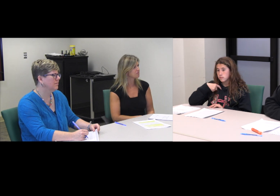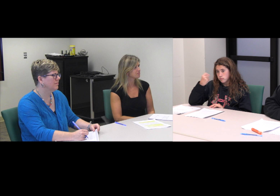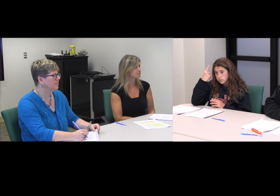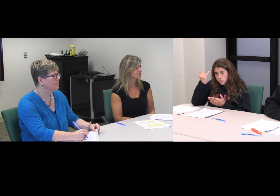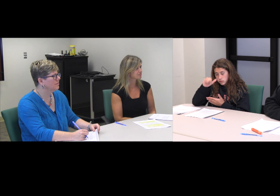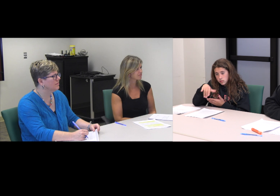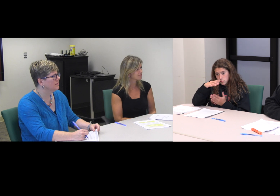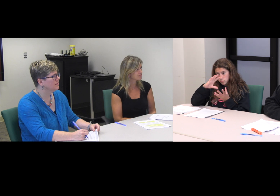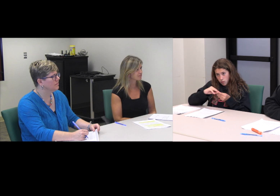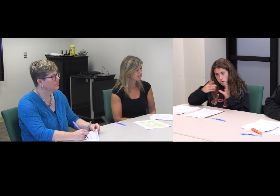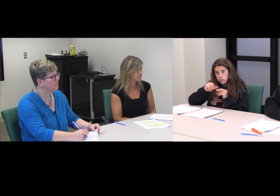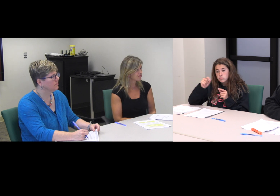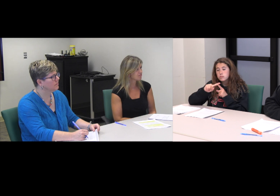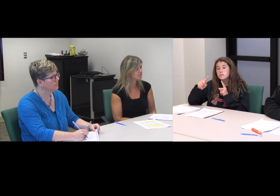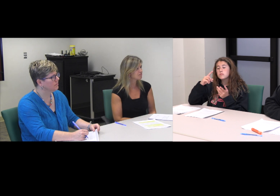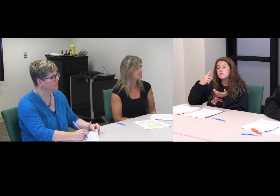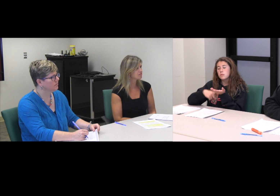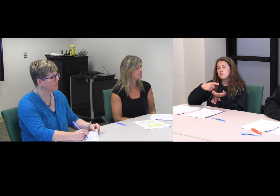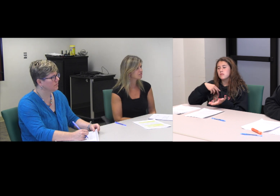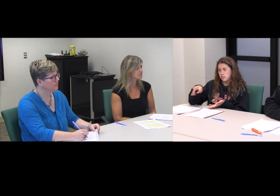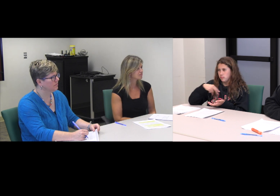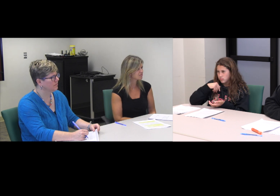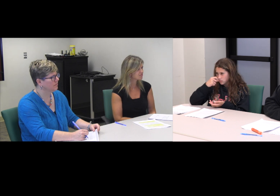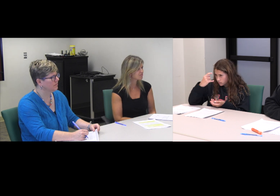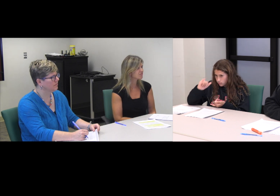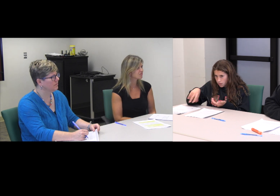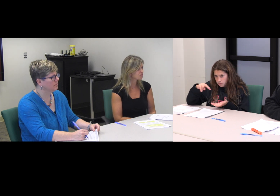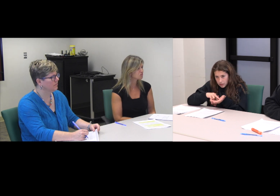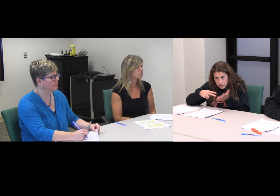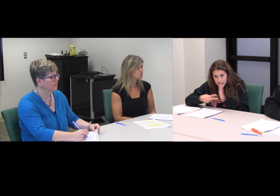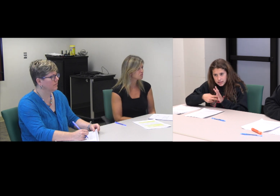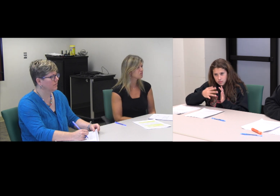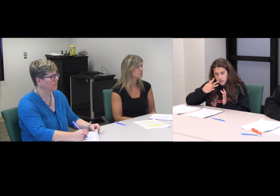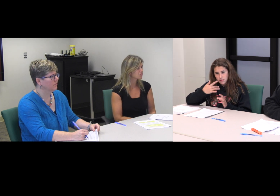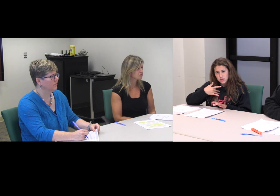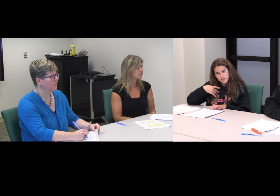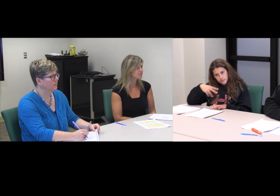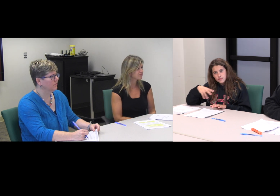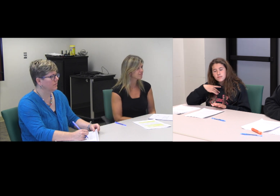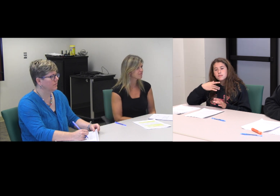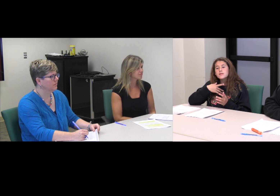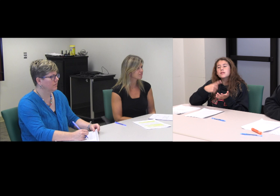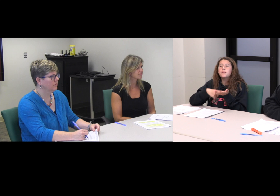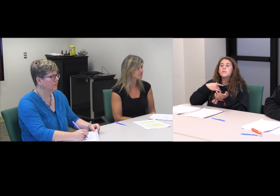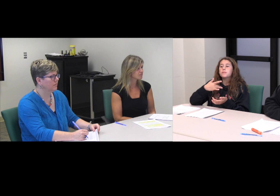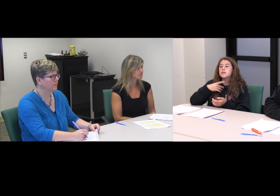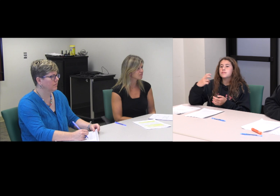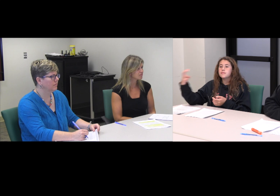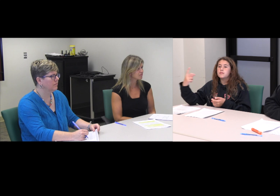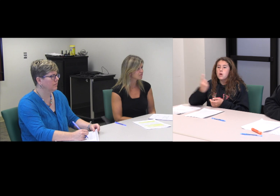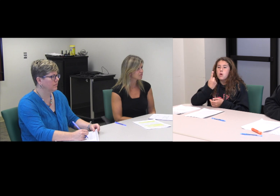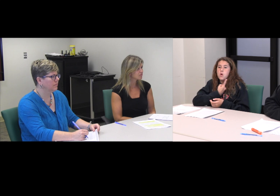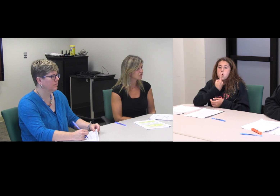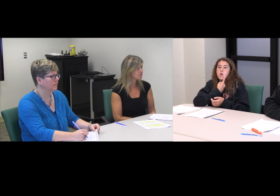Javanna: I understand the story, but there are some words I see, and I don't know what they mean. I think I would like reading more